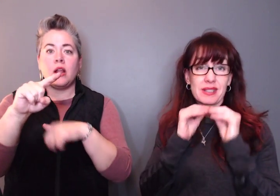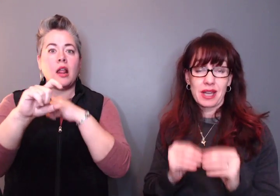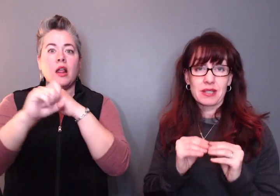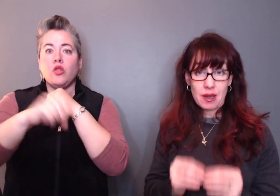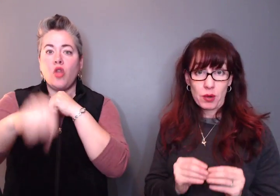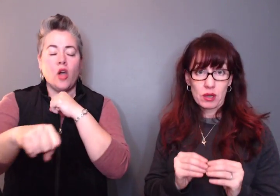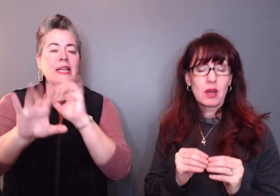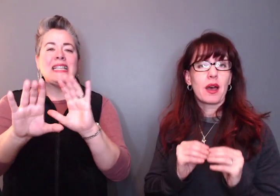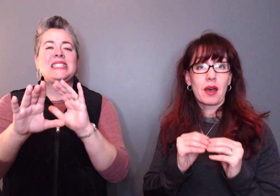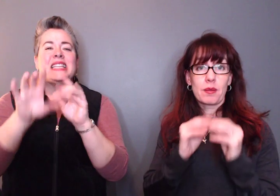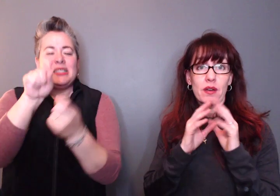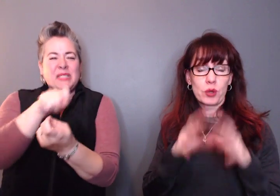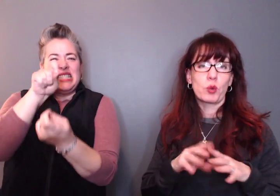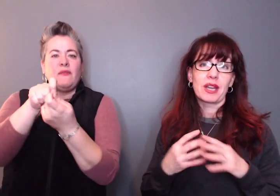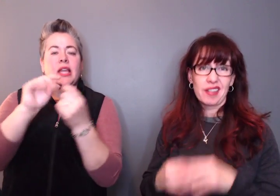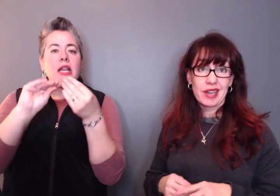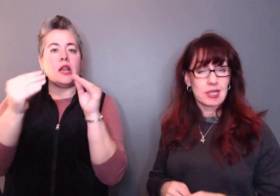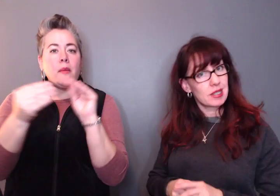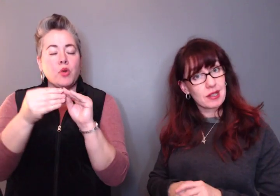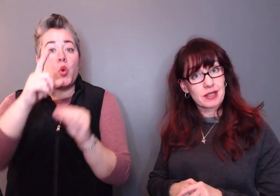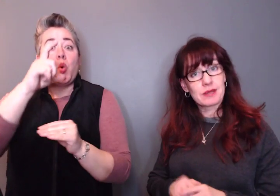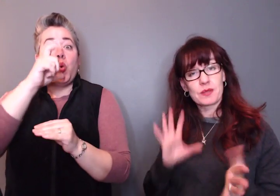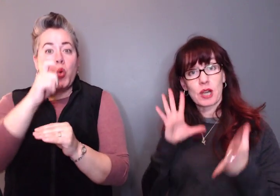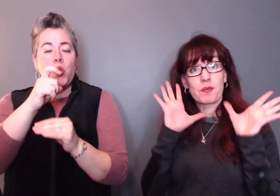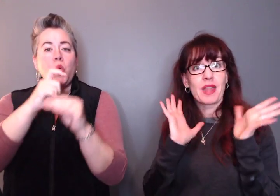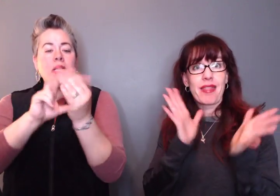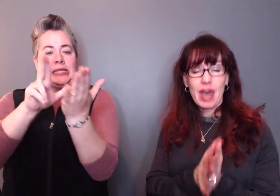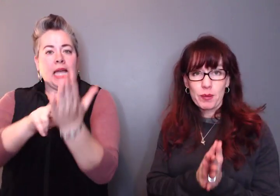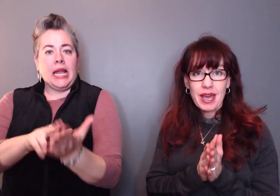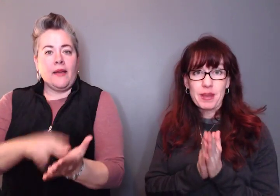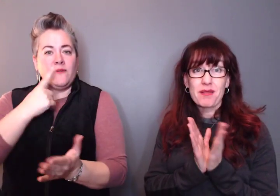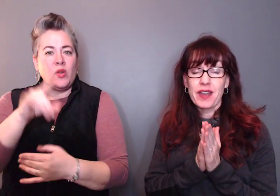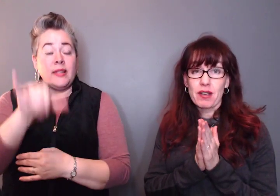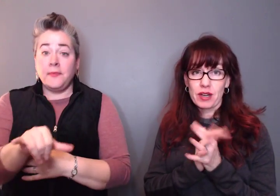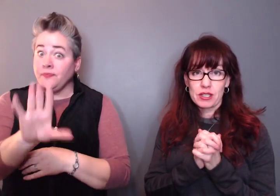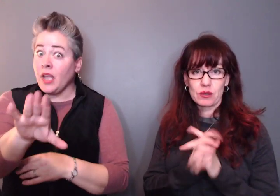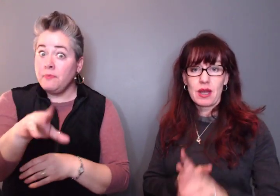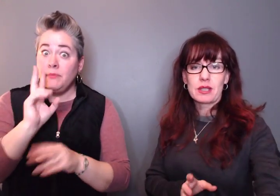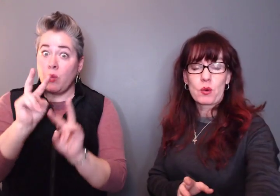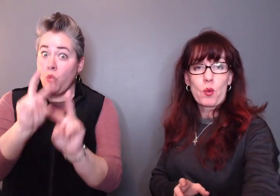long and it'll be a select number of who we're gonna let into this class so that will be coming very very soon so watch